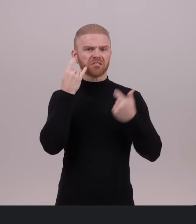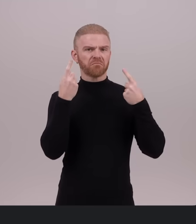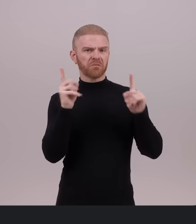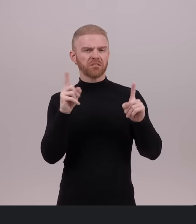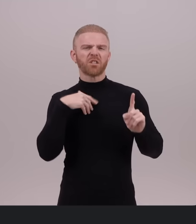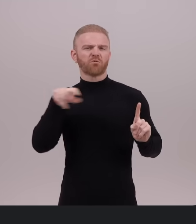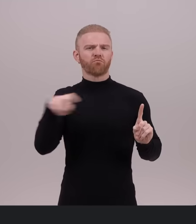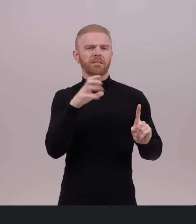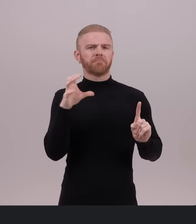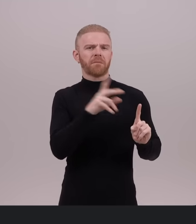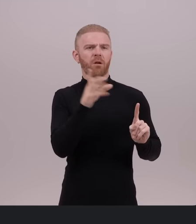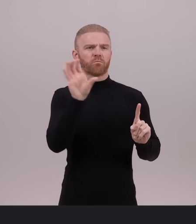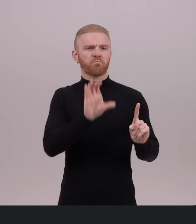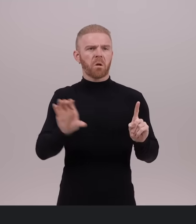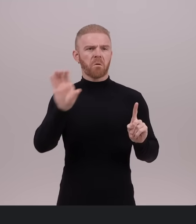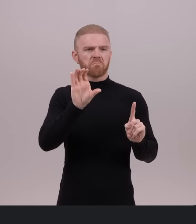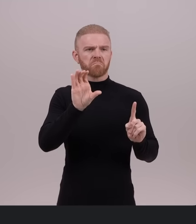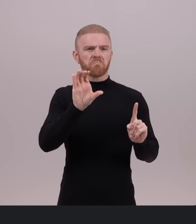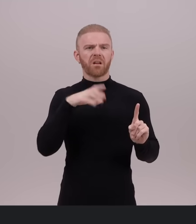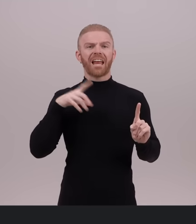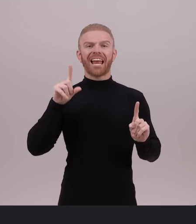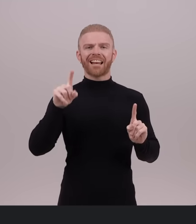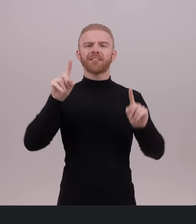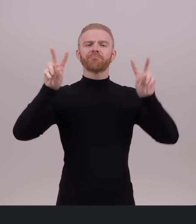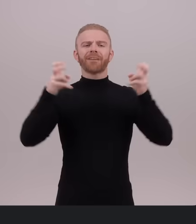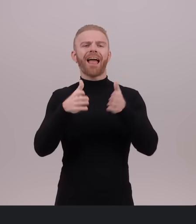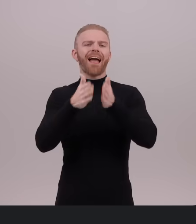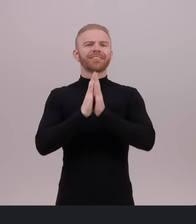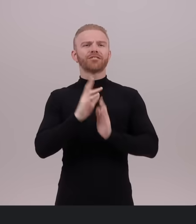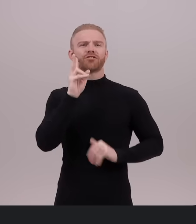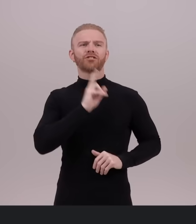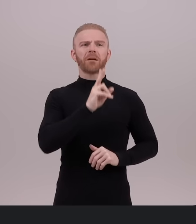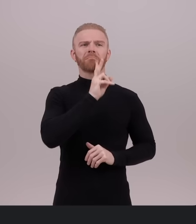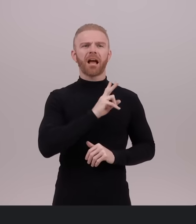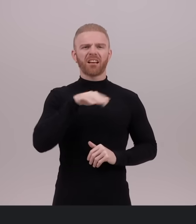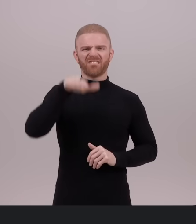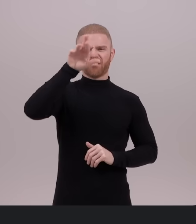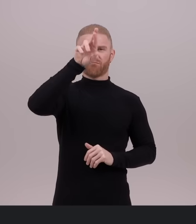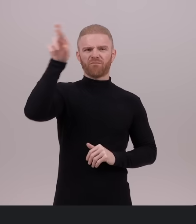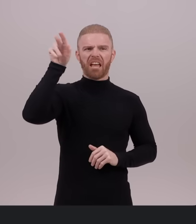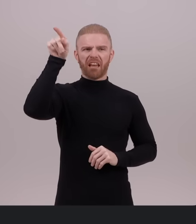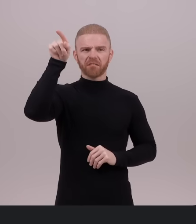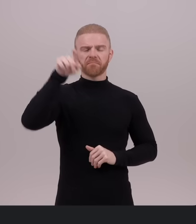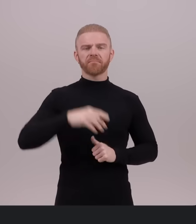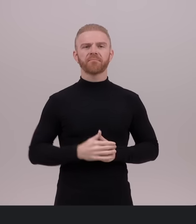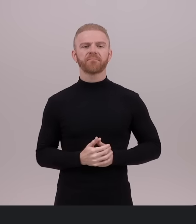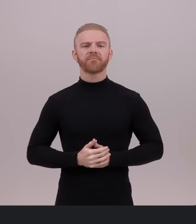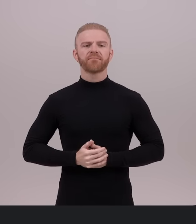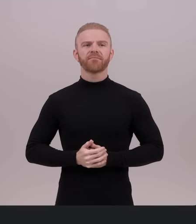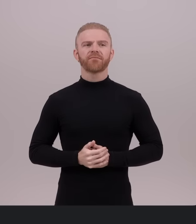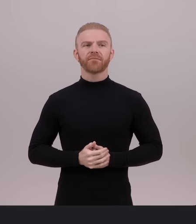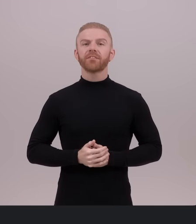going to click and then ask Gemini in the top right. This brings up a prototype of Gemini